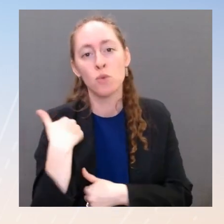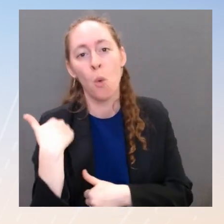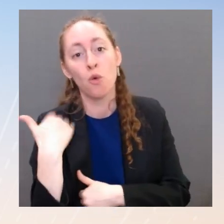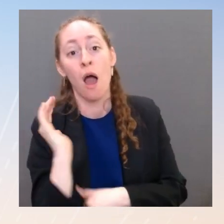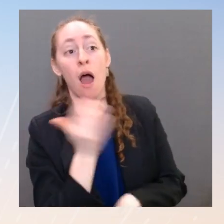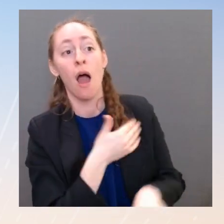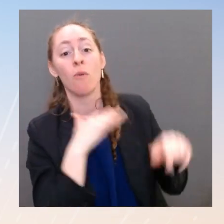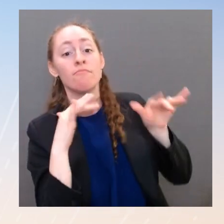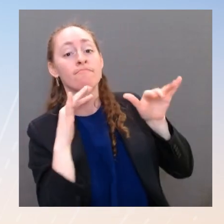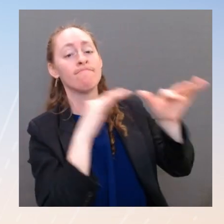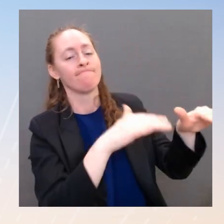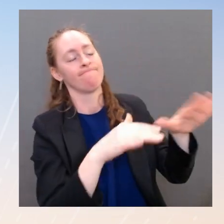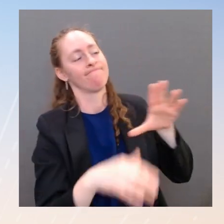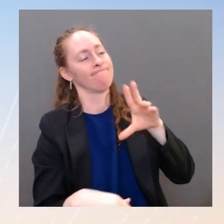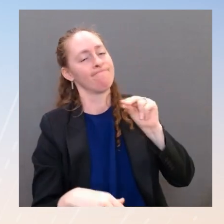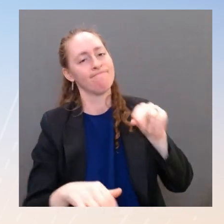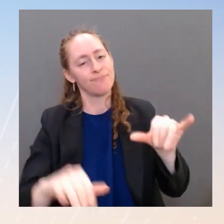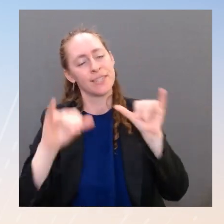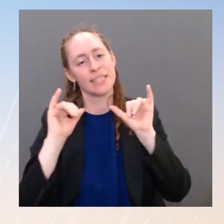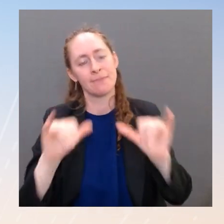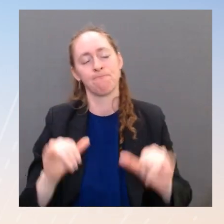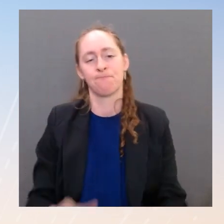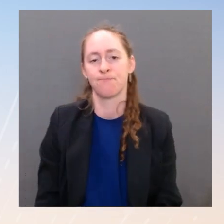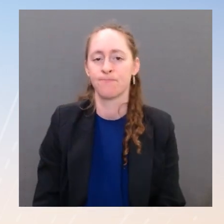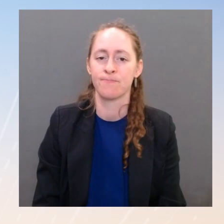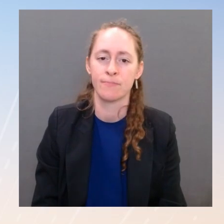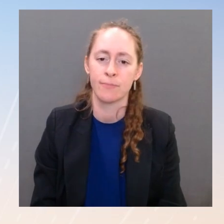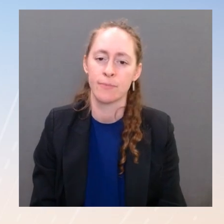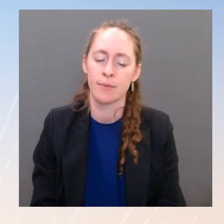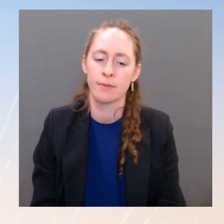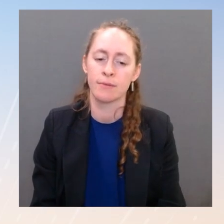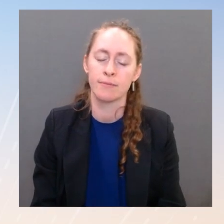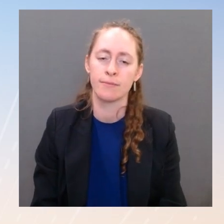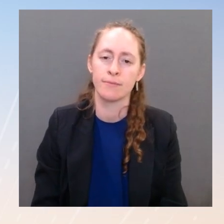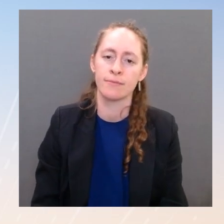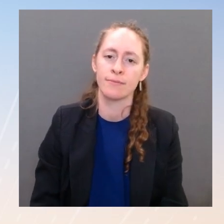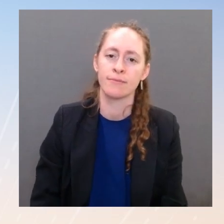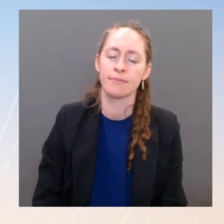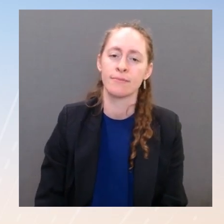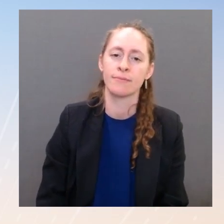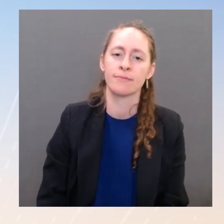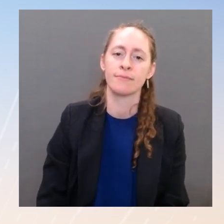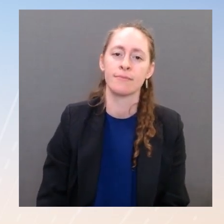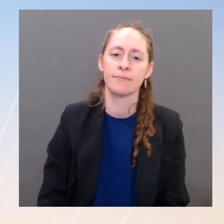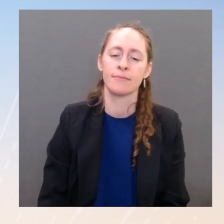The Press: Thank you so much. You just said on May 9 -- maybe a follow-up -- that the United States would certainly mark